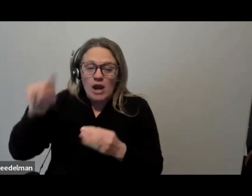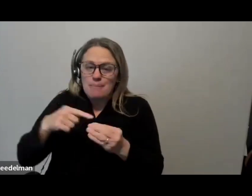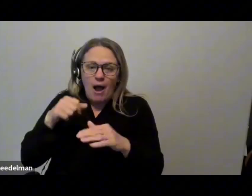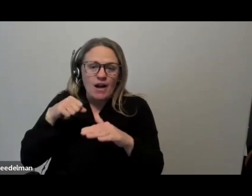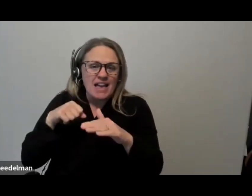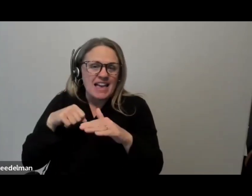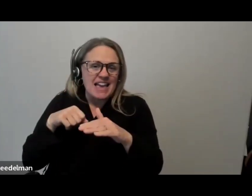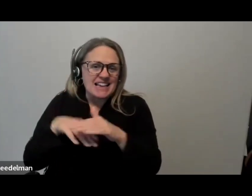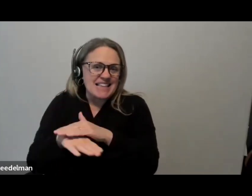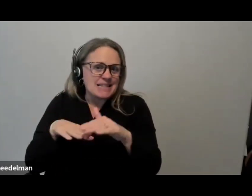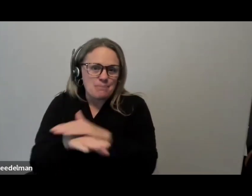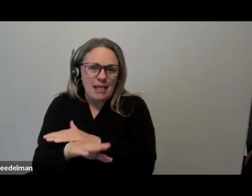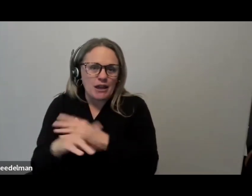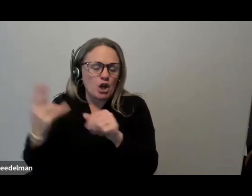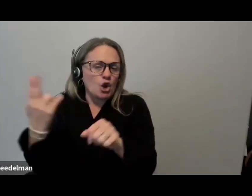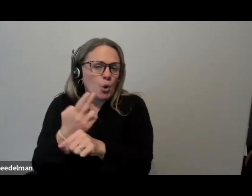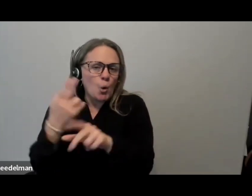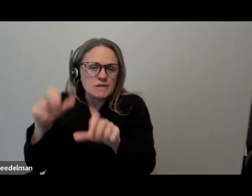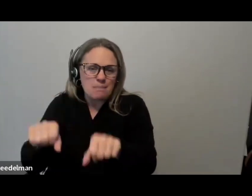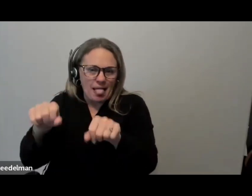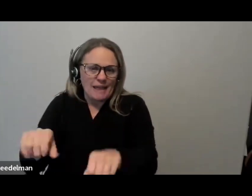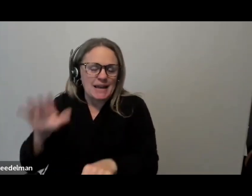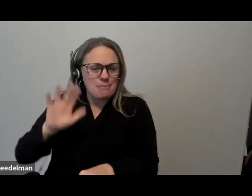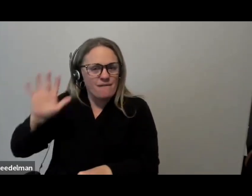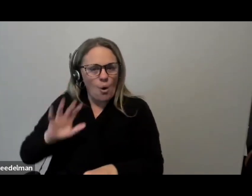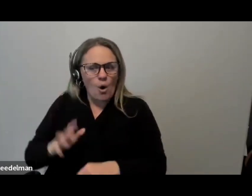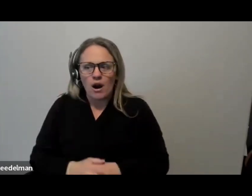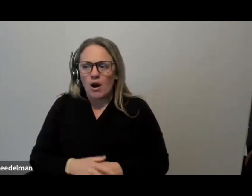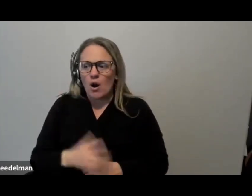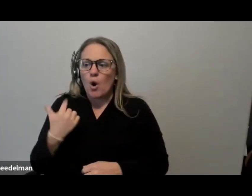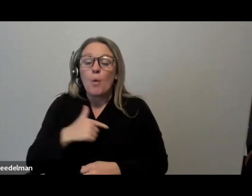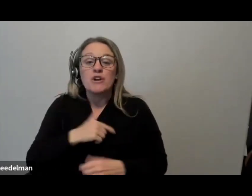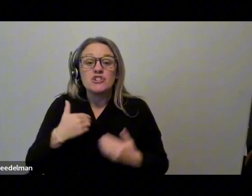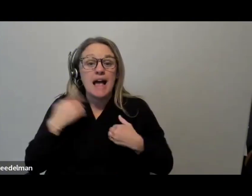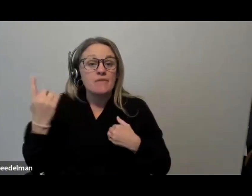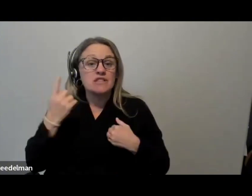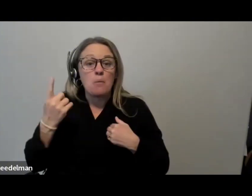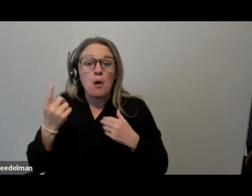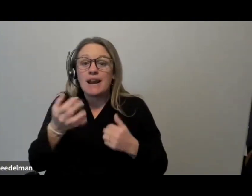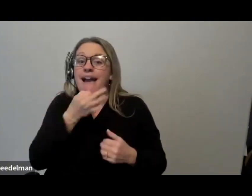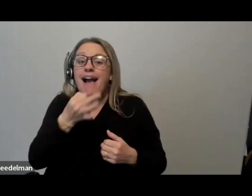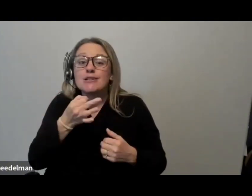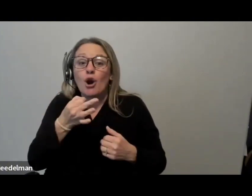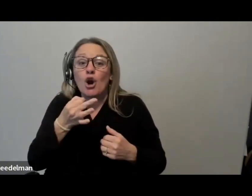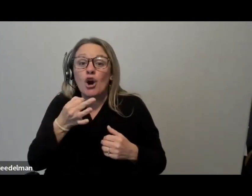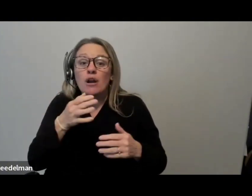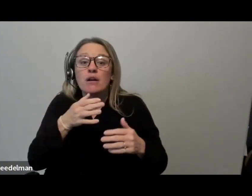where we have somebody who's an expert in the assistive tech, walk through the product and find issues, we find the low hanging fruit,